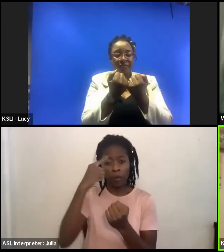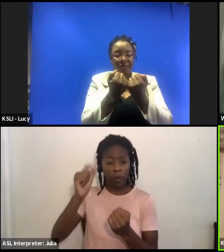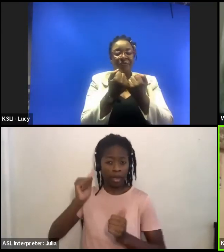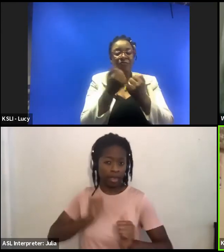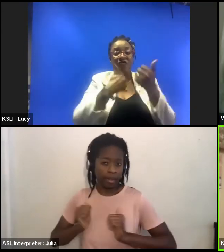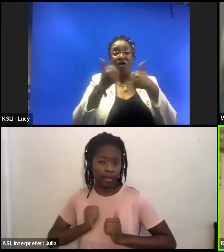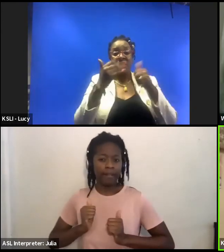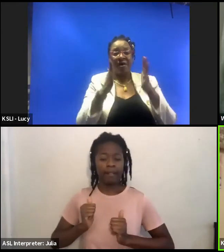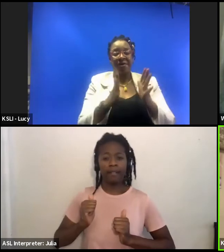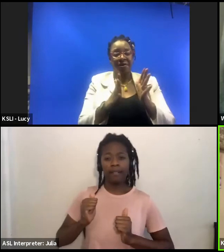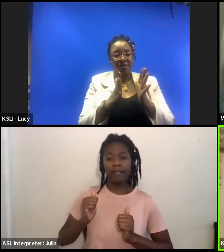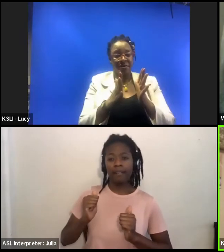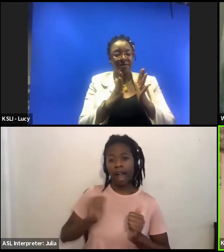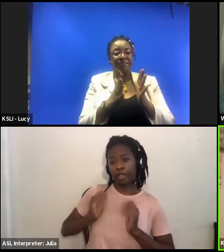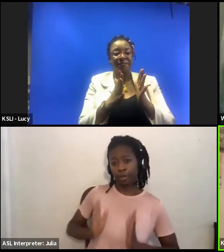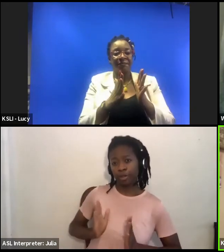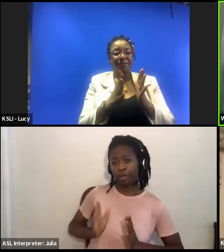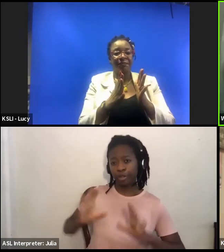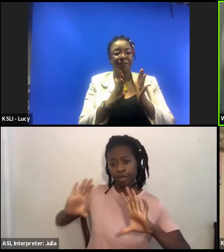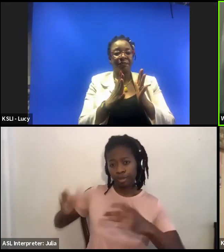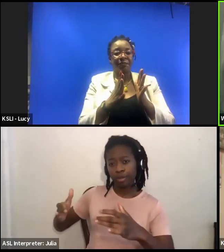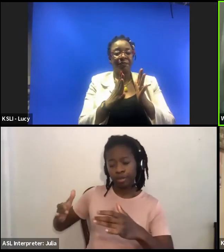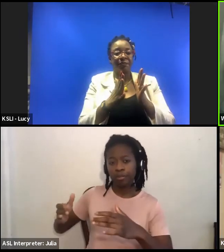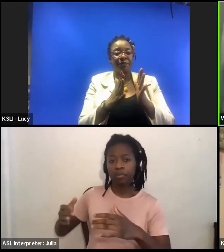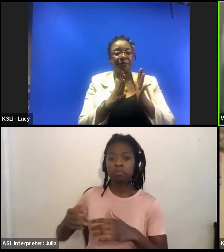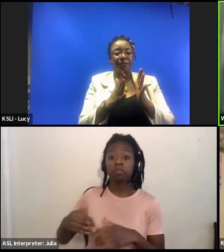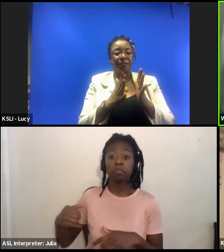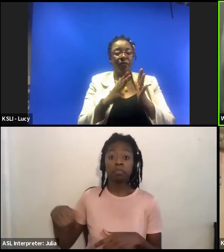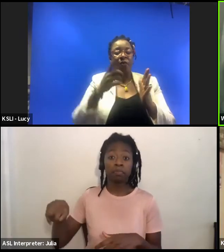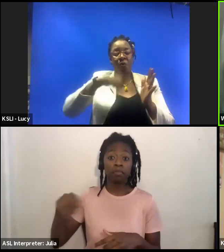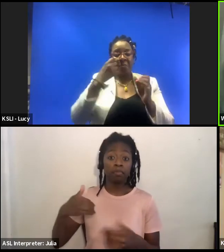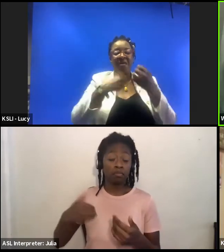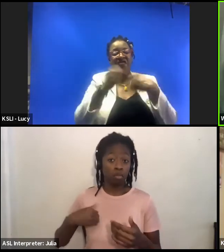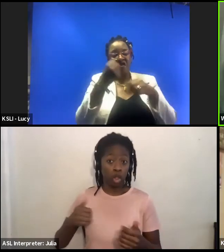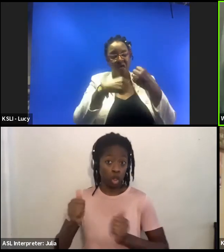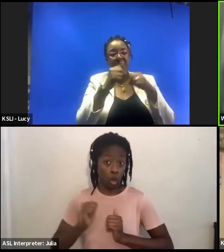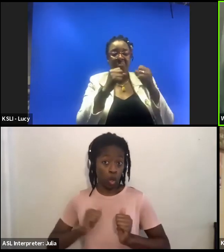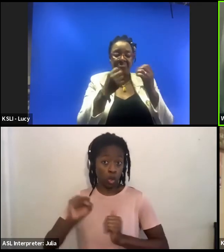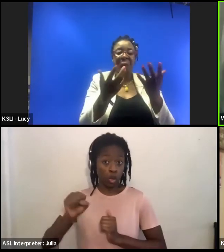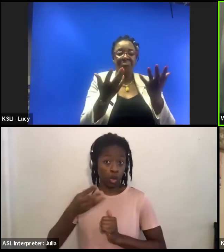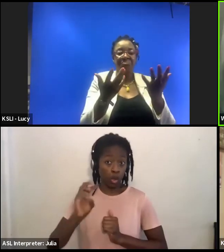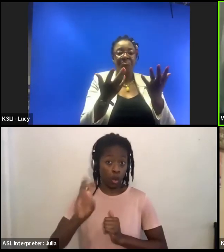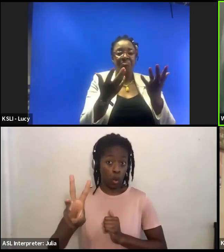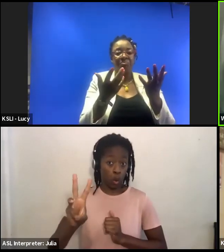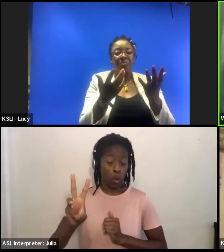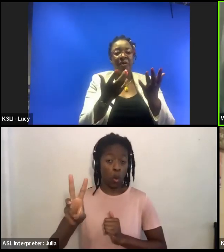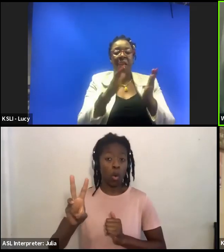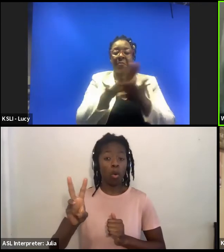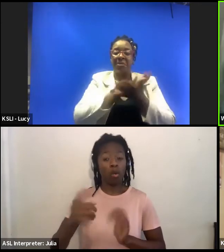and we'd perform our shows and basically I just got a lot of interest